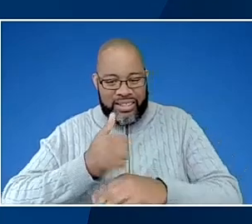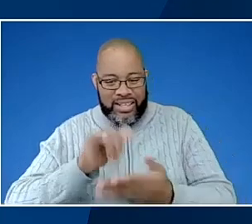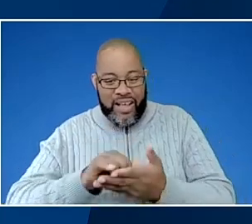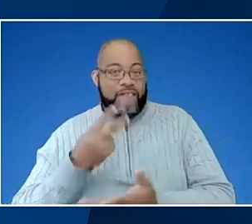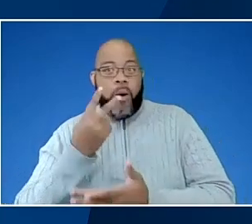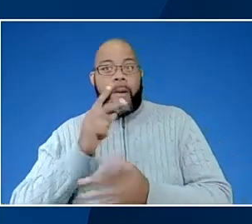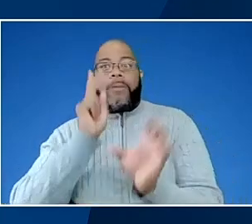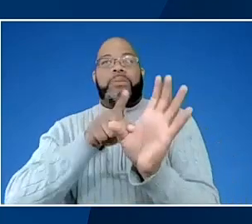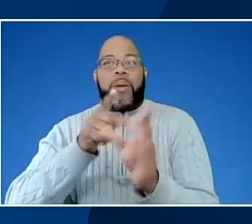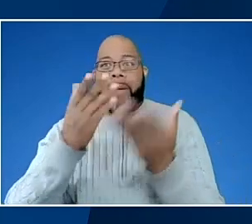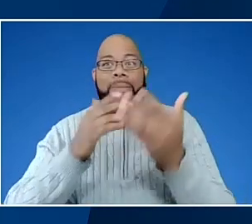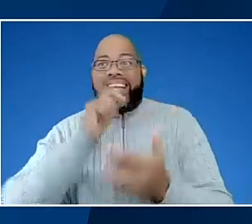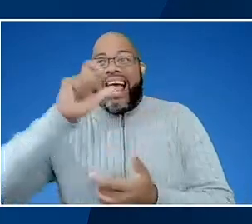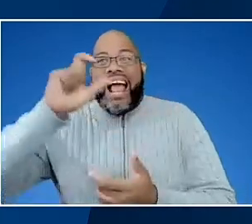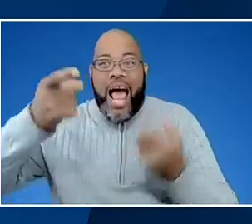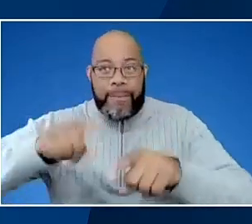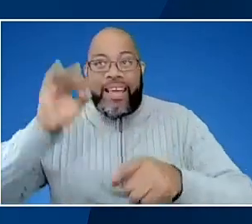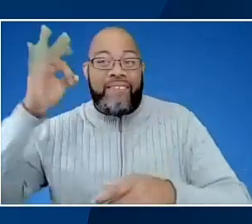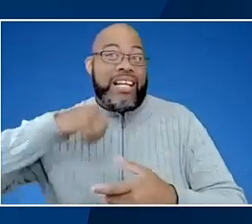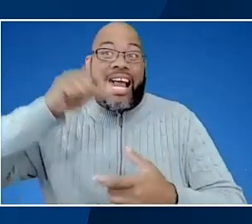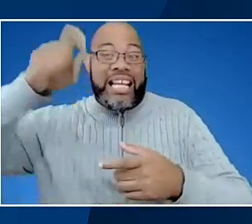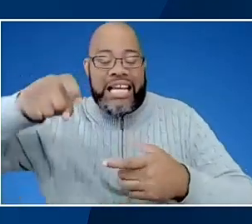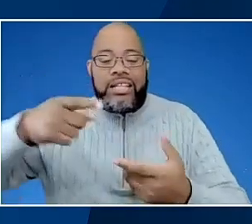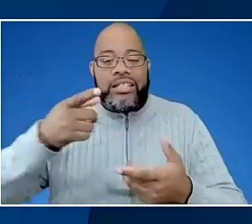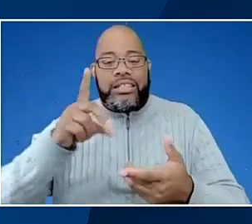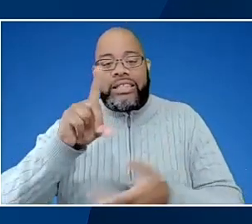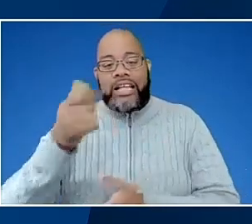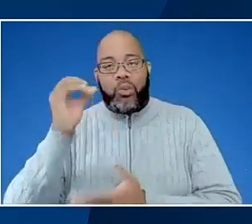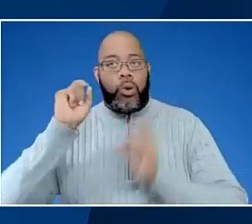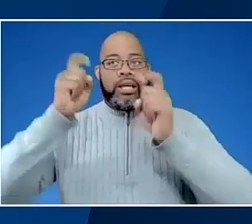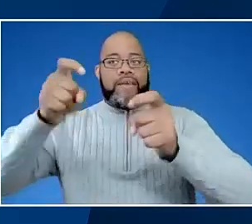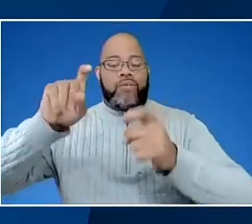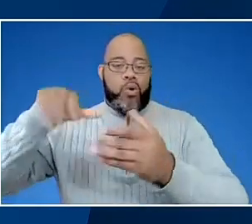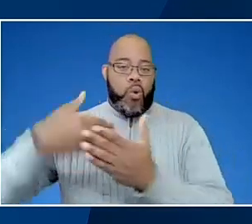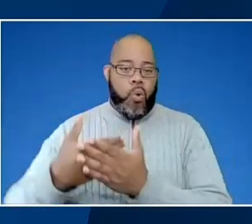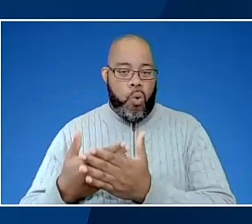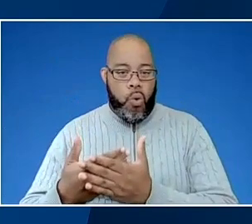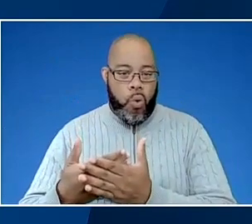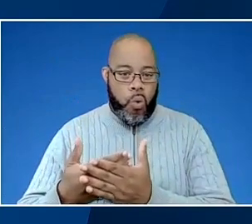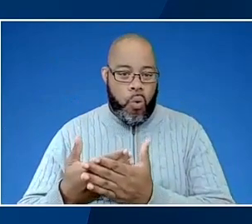needed if D'Angelo is going to give the main recommendation.